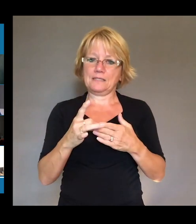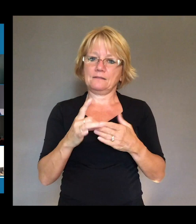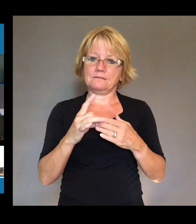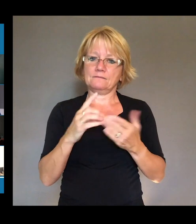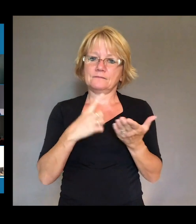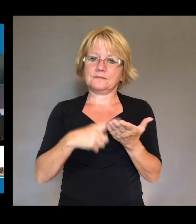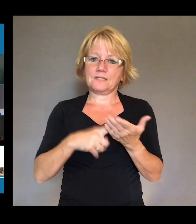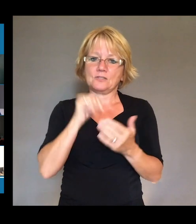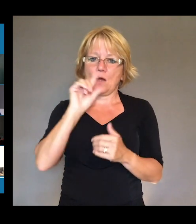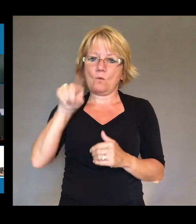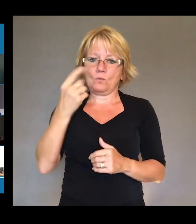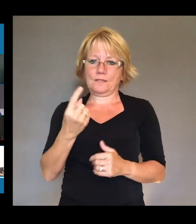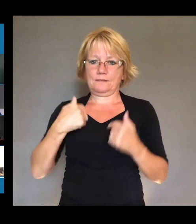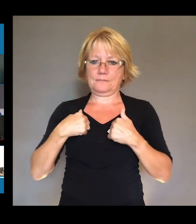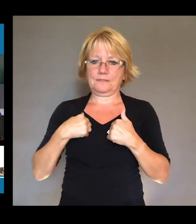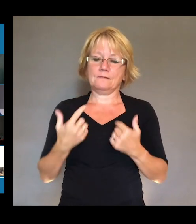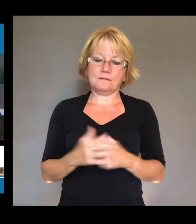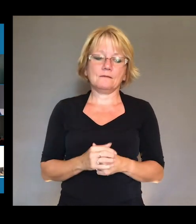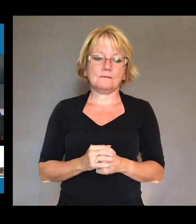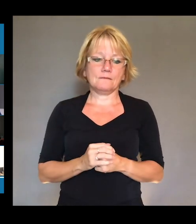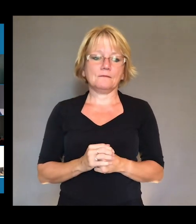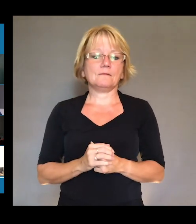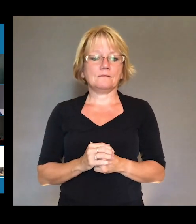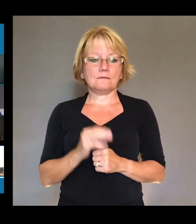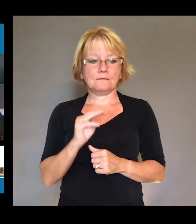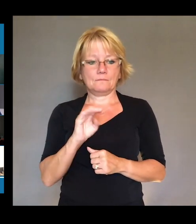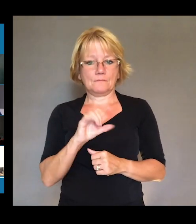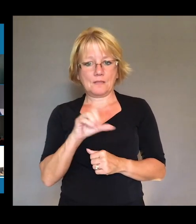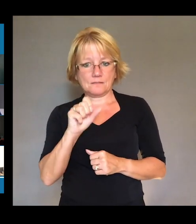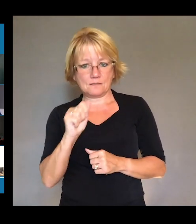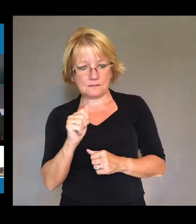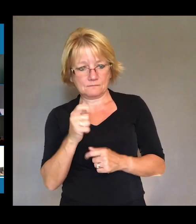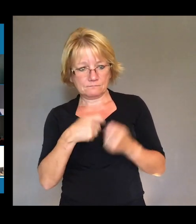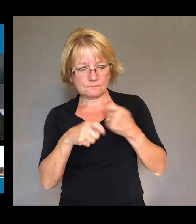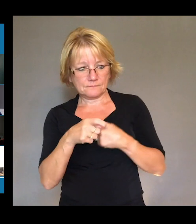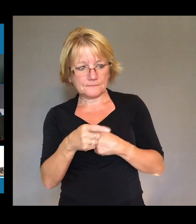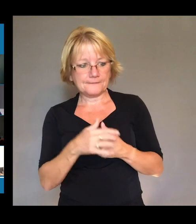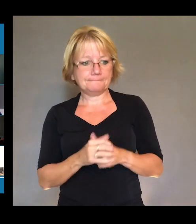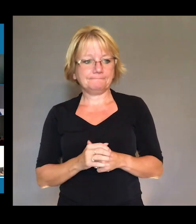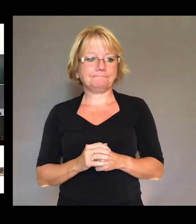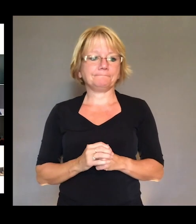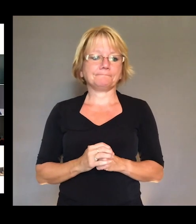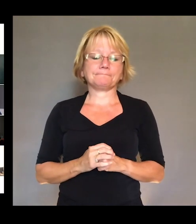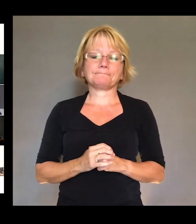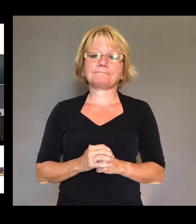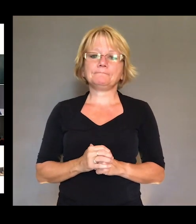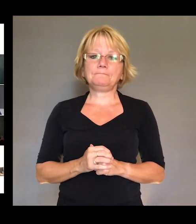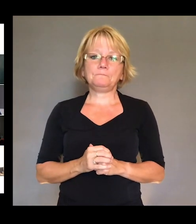but you're hearing it from the people who do the work on a day to day basis. So unless I... Could go to the next slide, please.